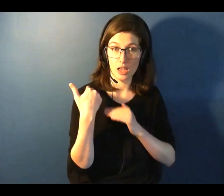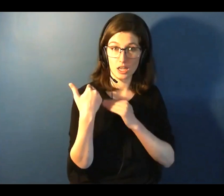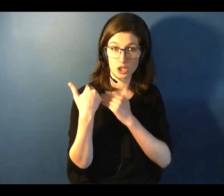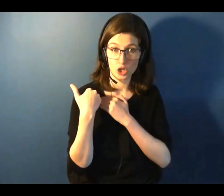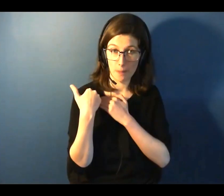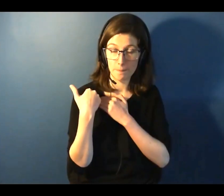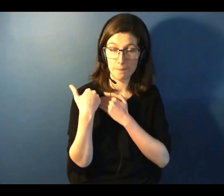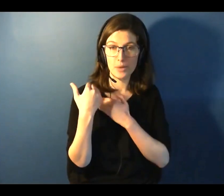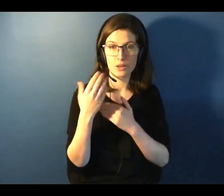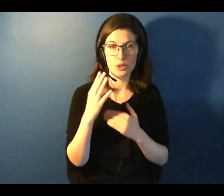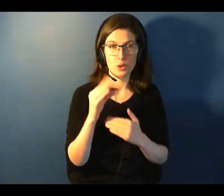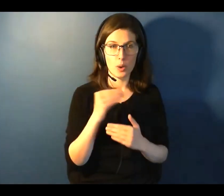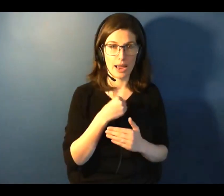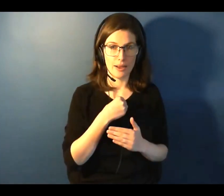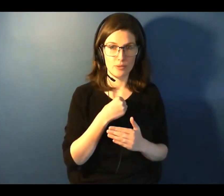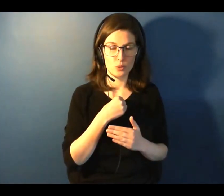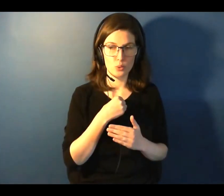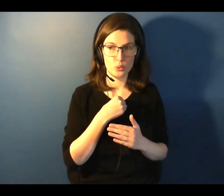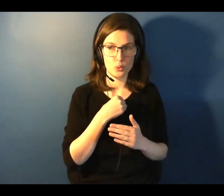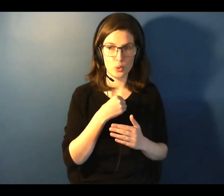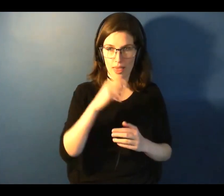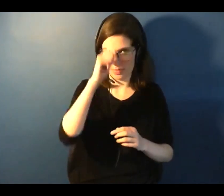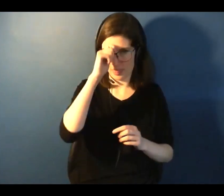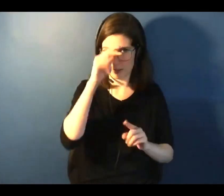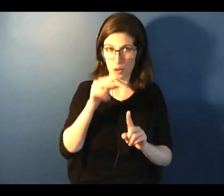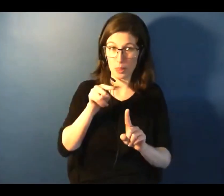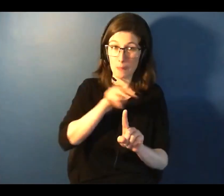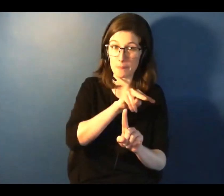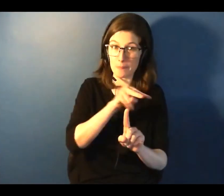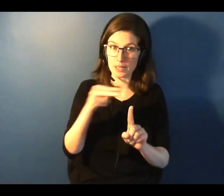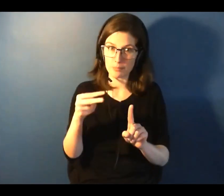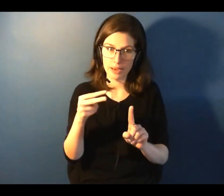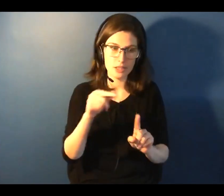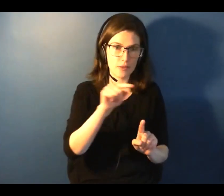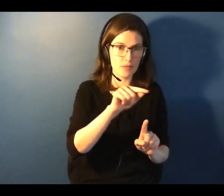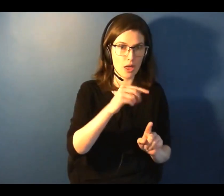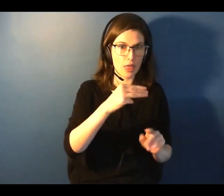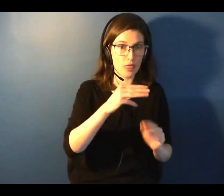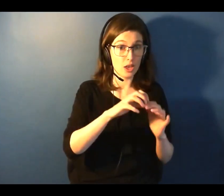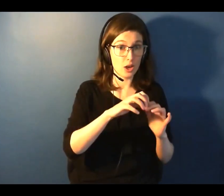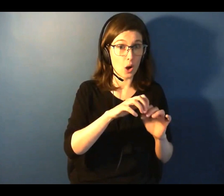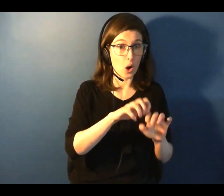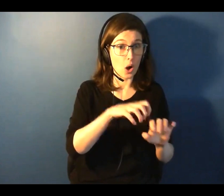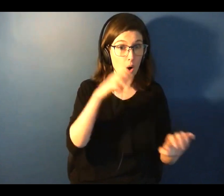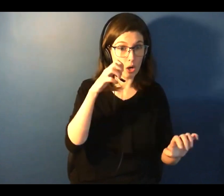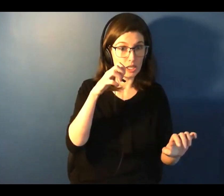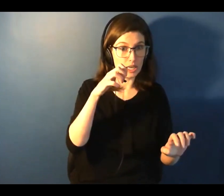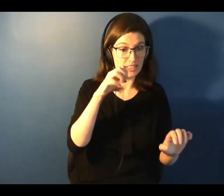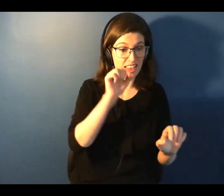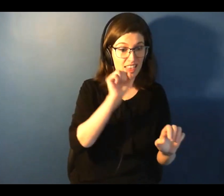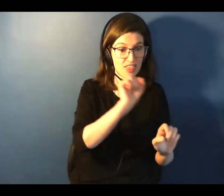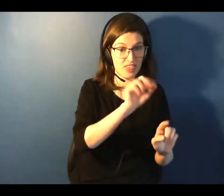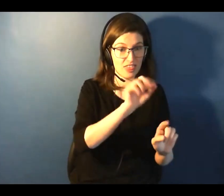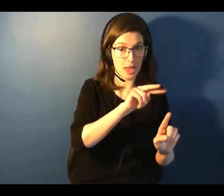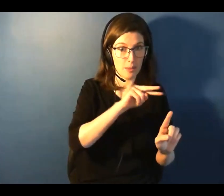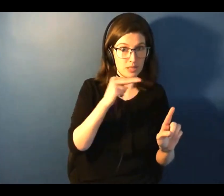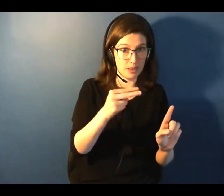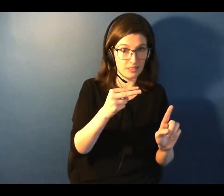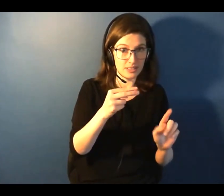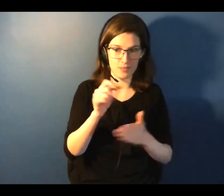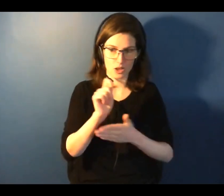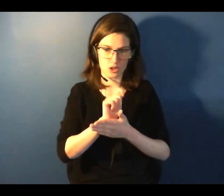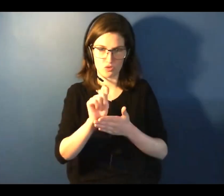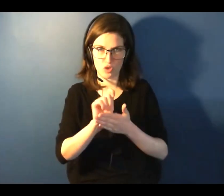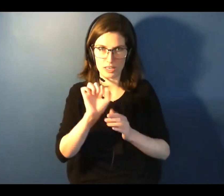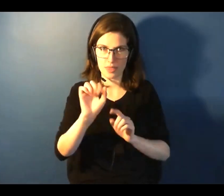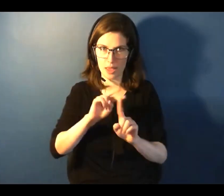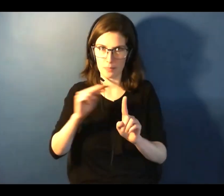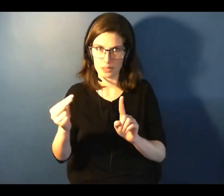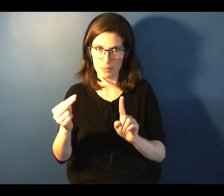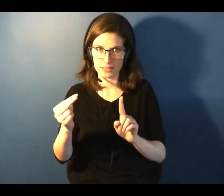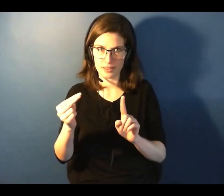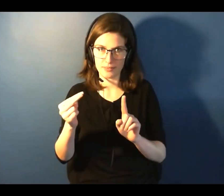know, standing in for the audience and representing the author, or not representing the